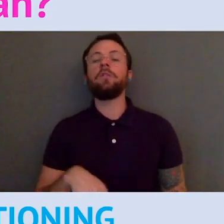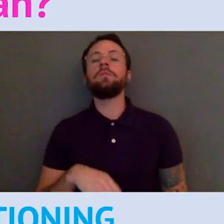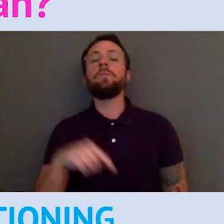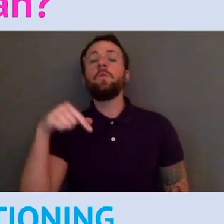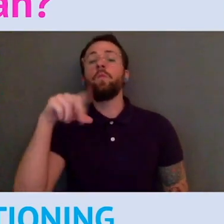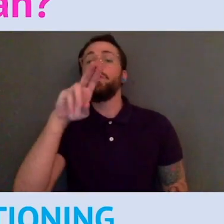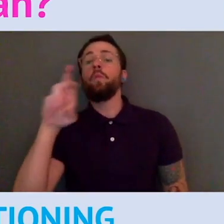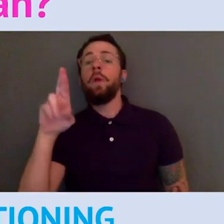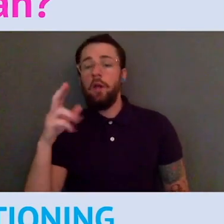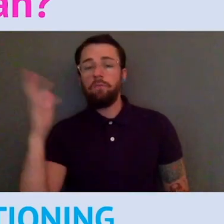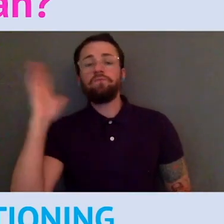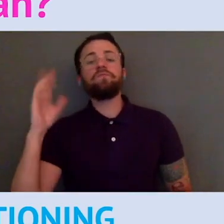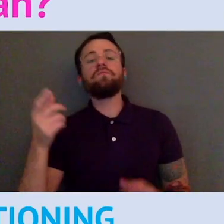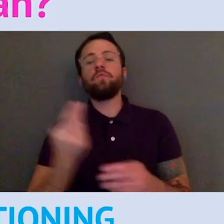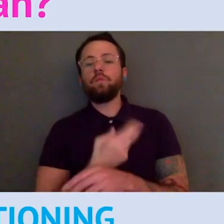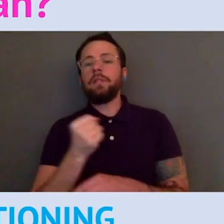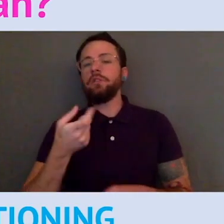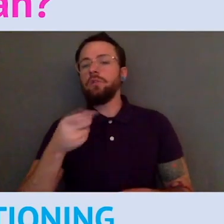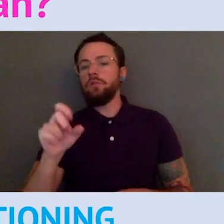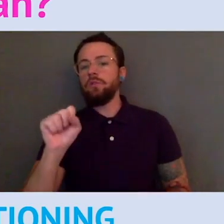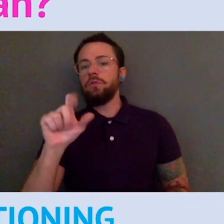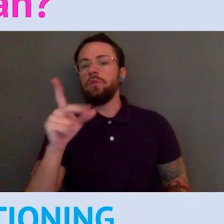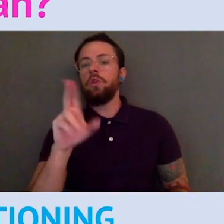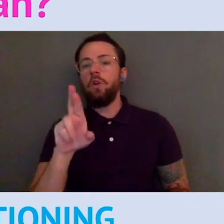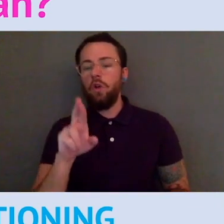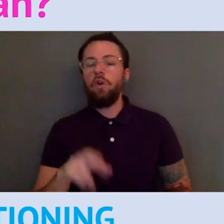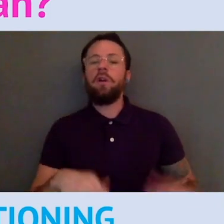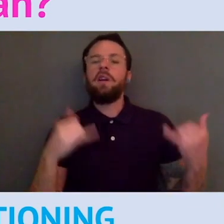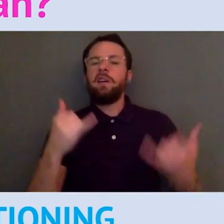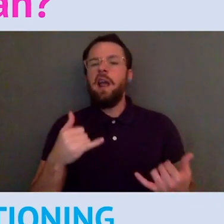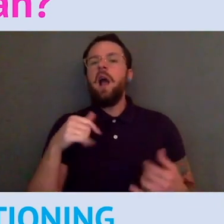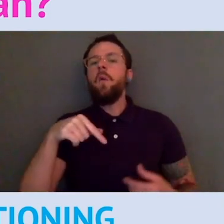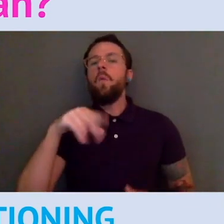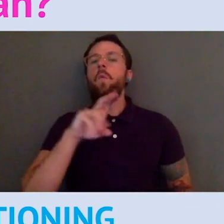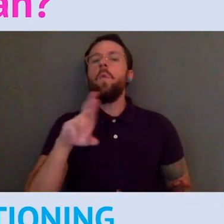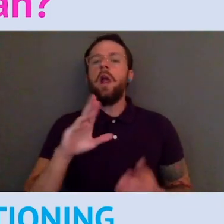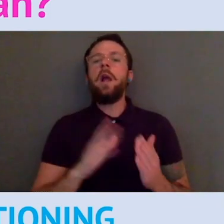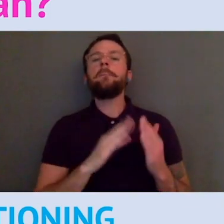Q is stand for queer or questioning.